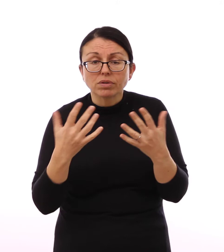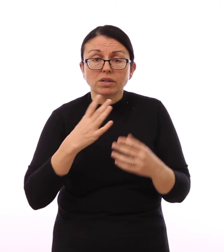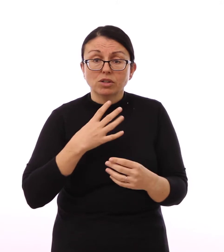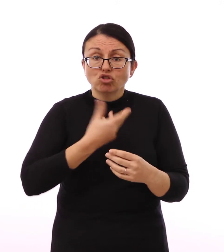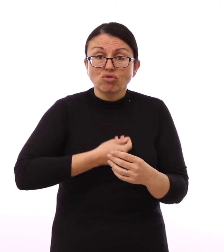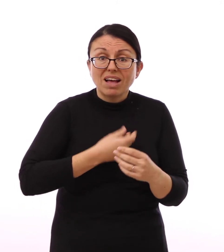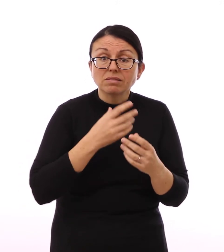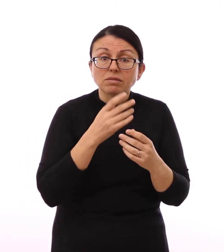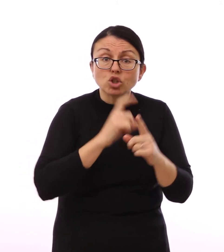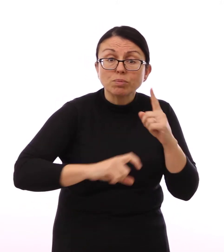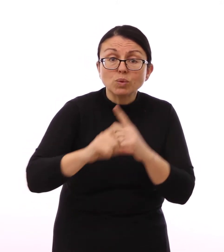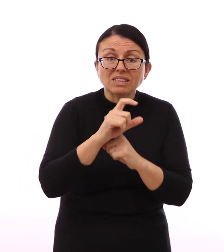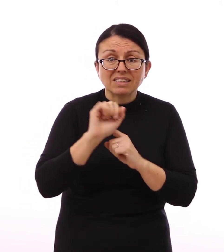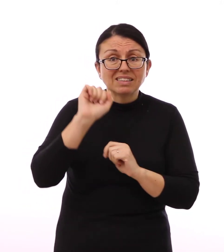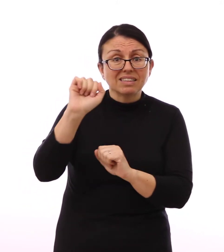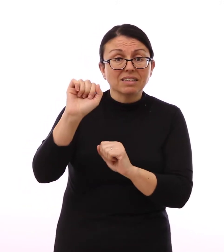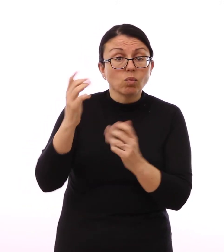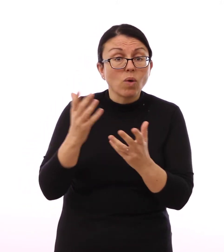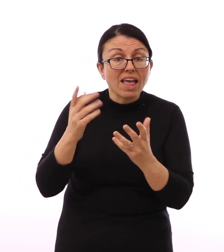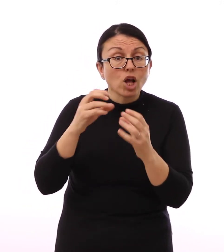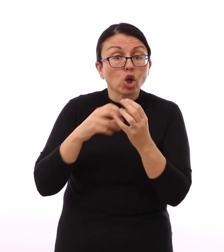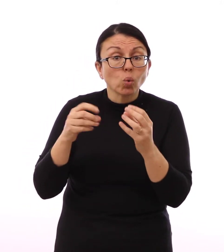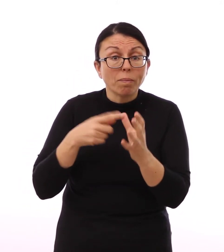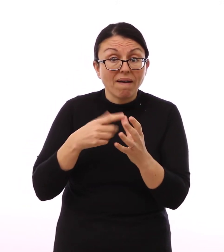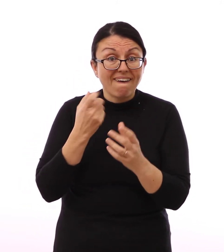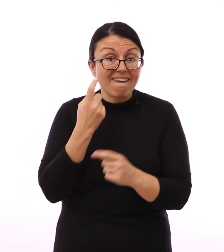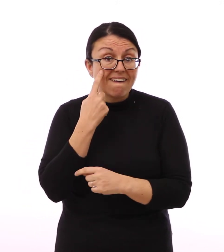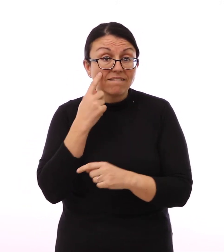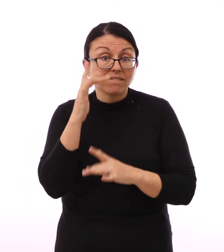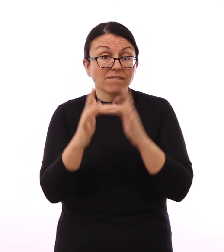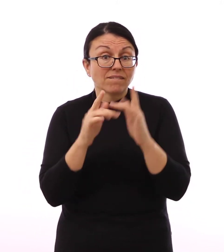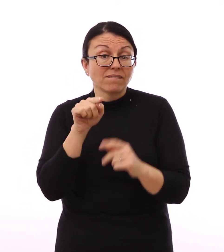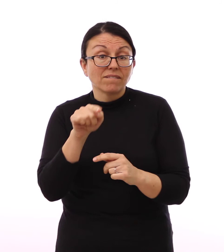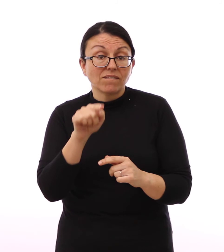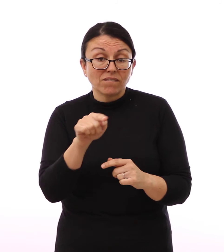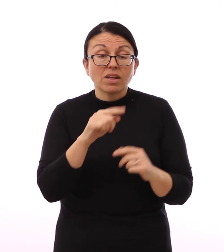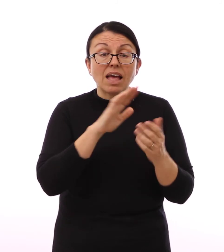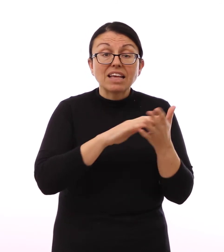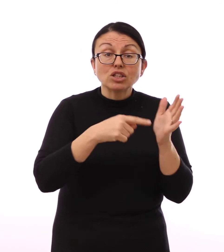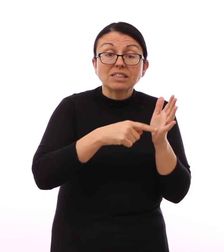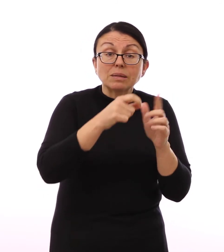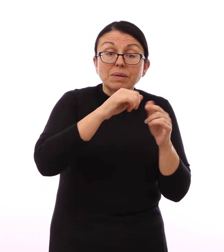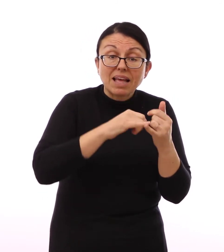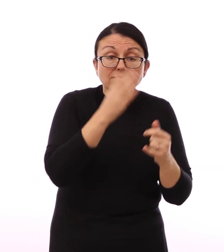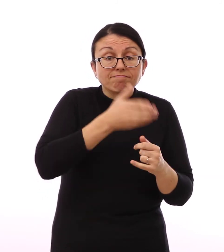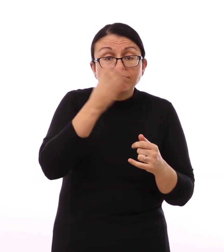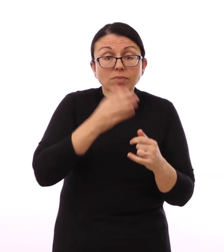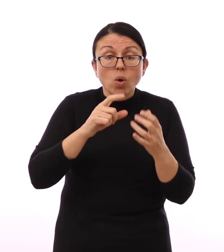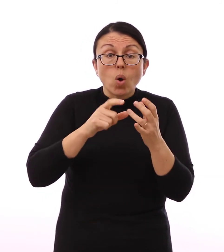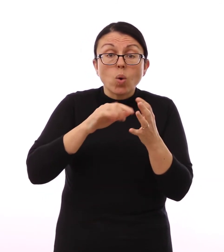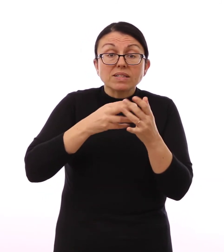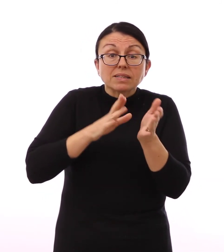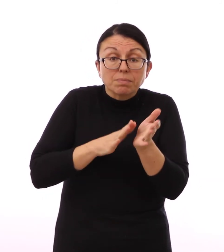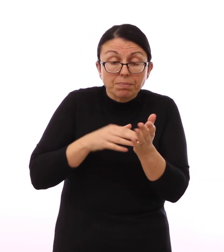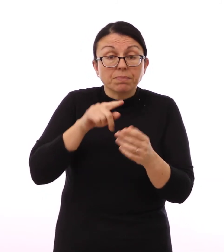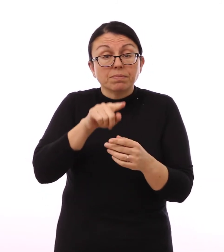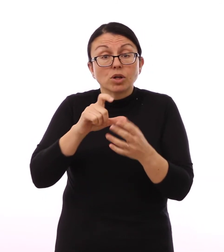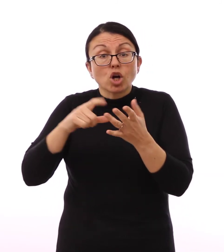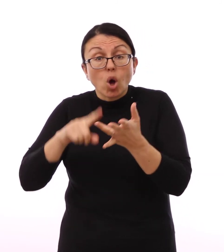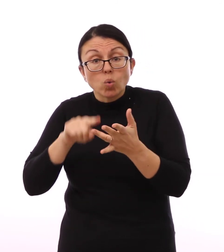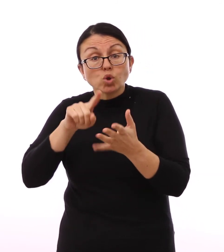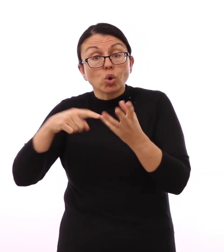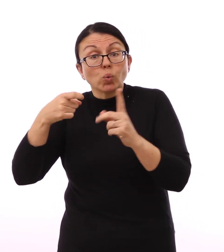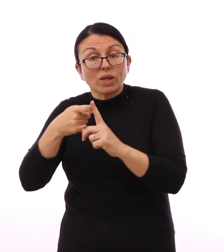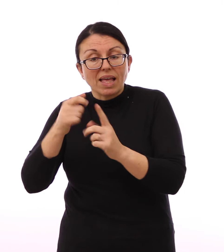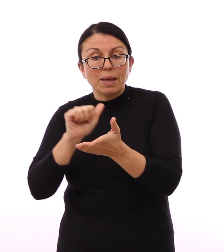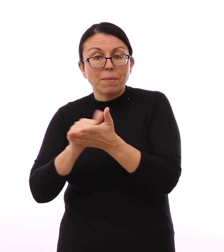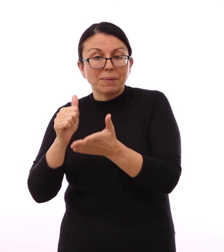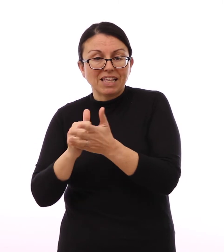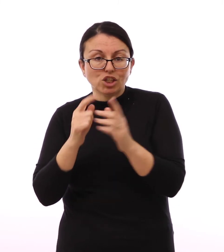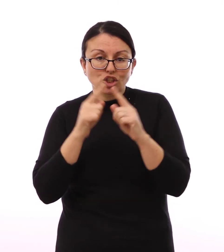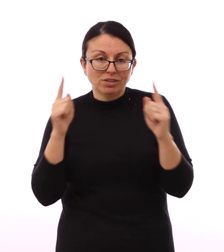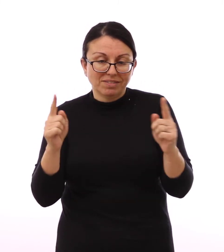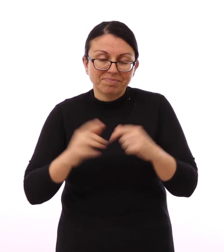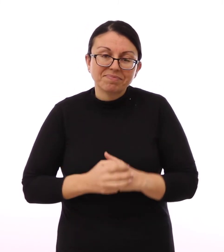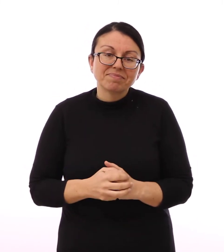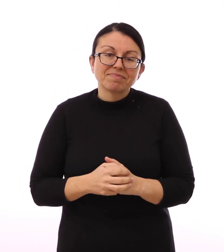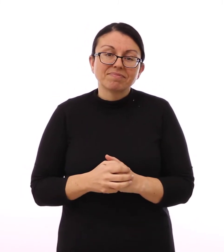and the trans community in Cuba see here: https://olisam.co.uk/publications/